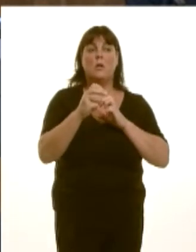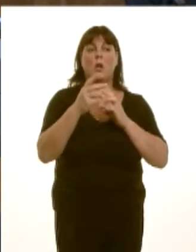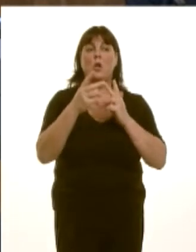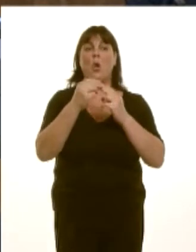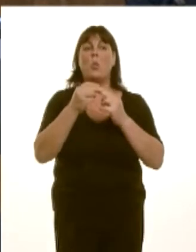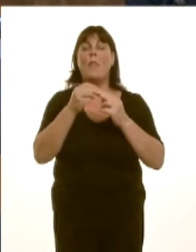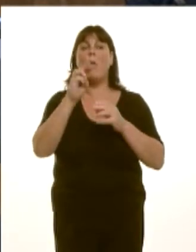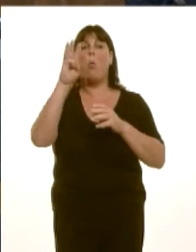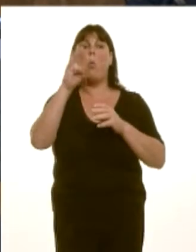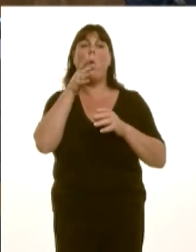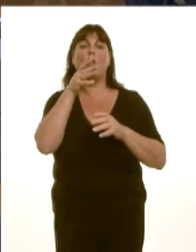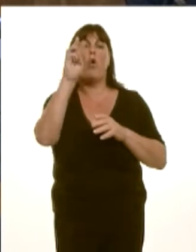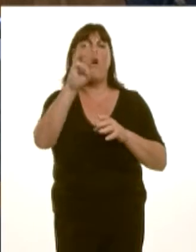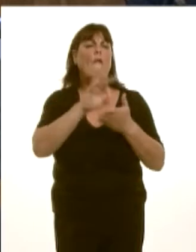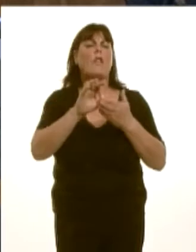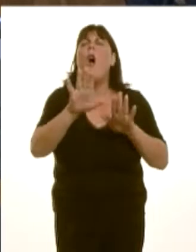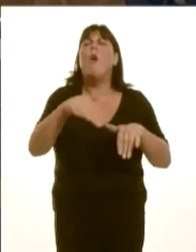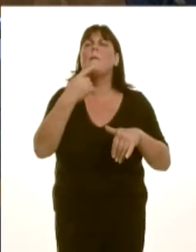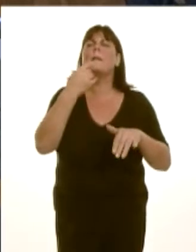I have done it myself now. There we are; it is one all.